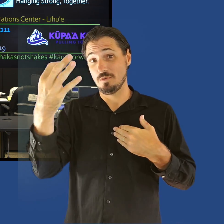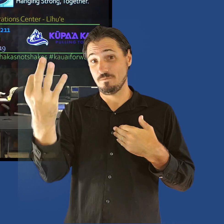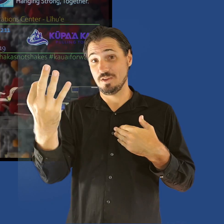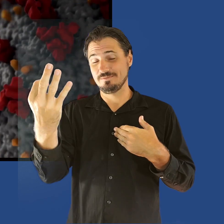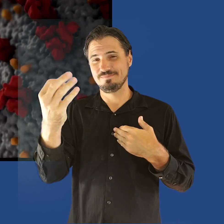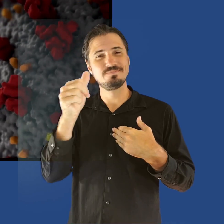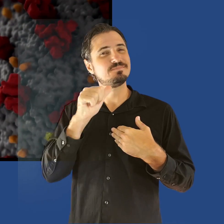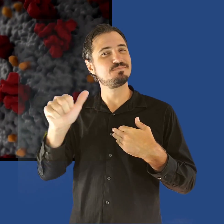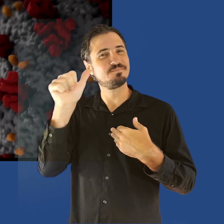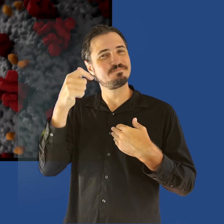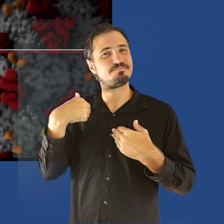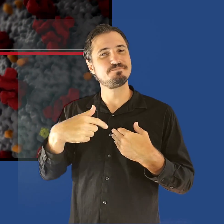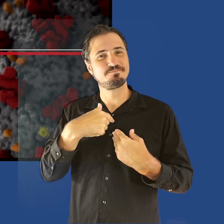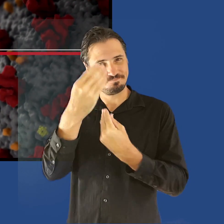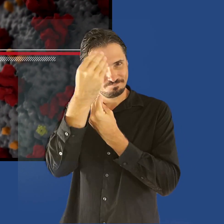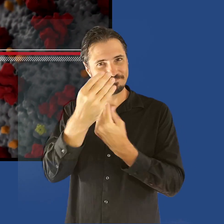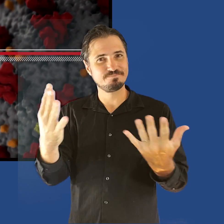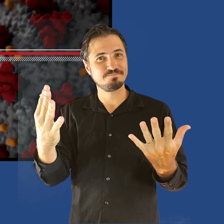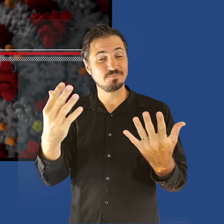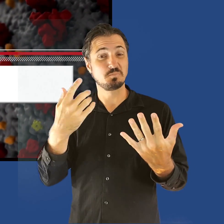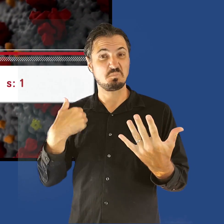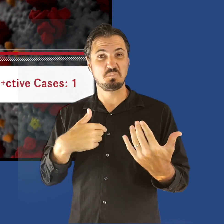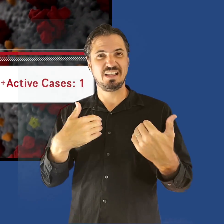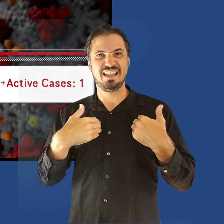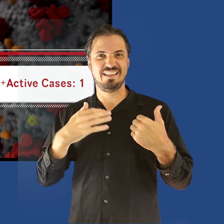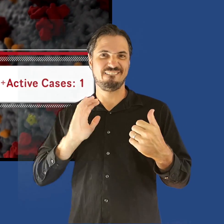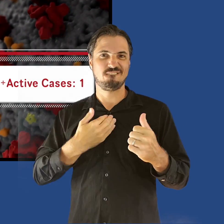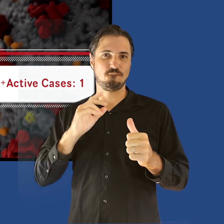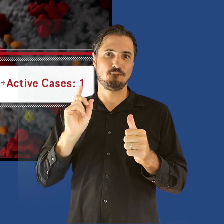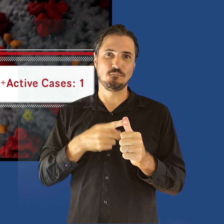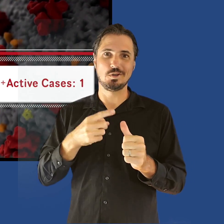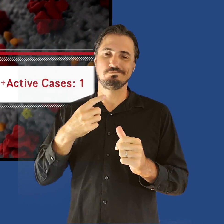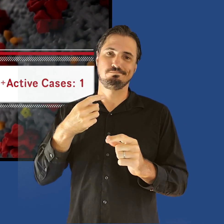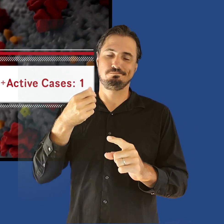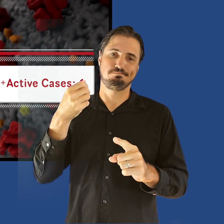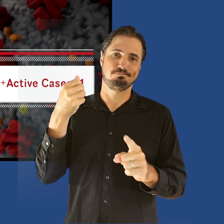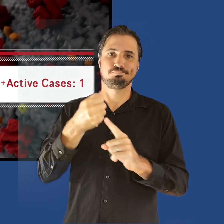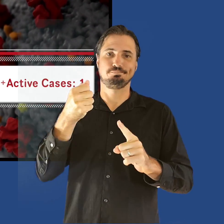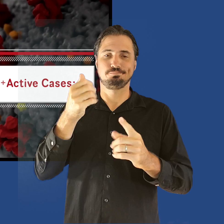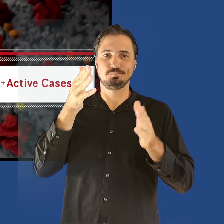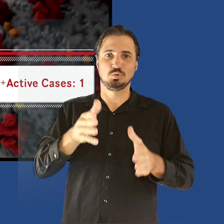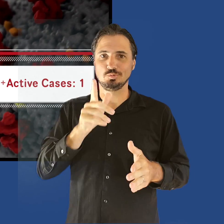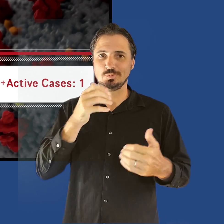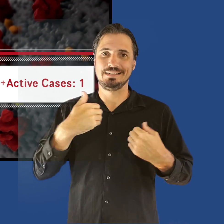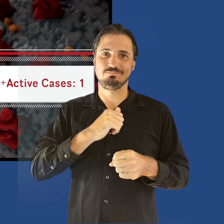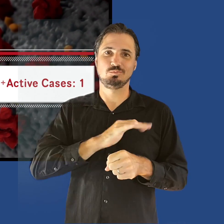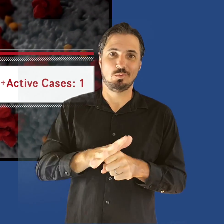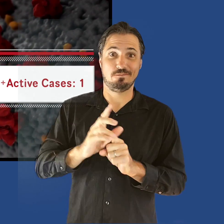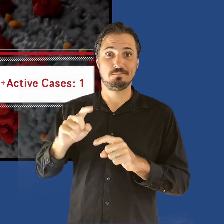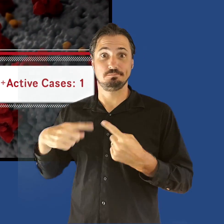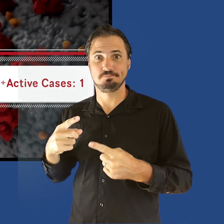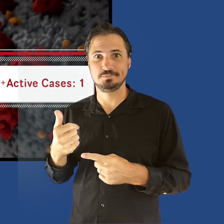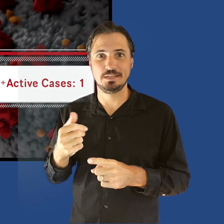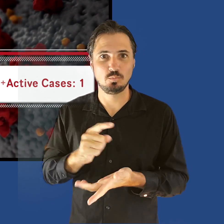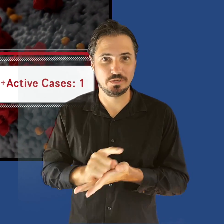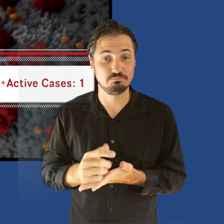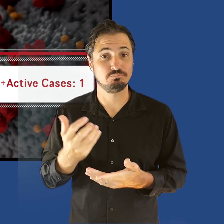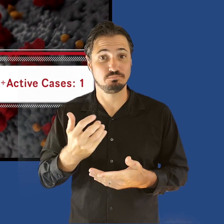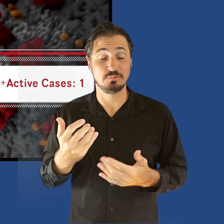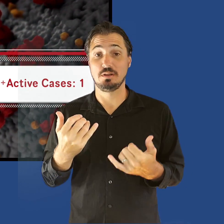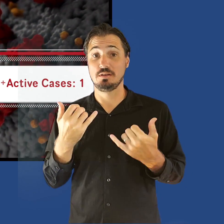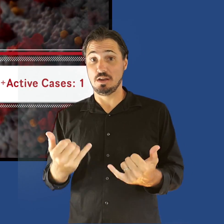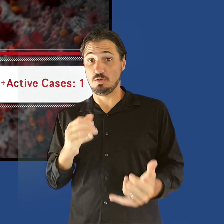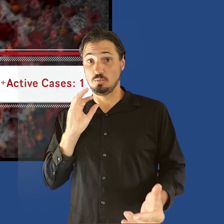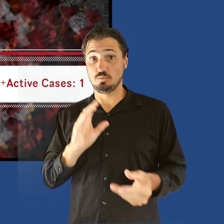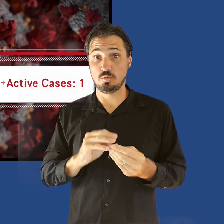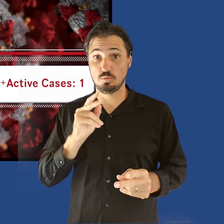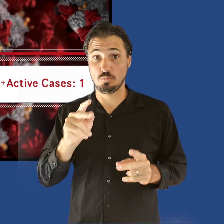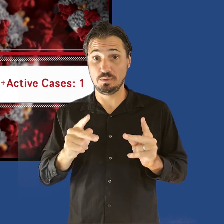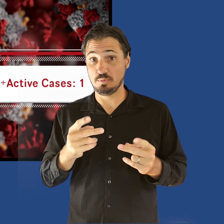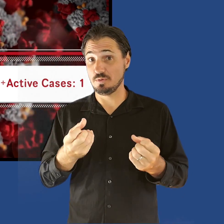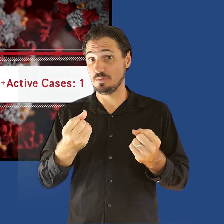As reported yesterday, Kaua‘i confirmed its first new positive case in nearly 10 weeks. Our cumulative number of confirmed cases is now at 22.